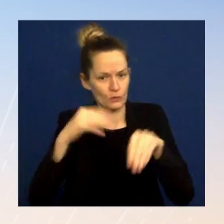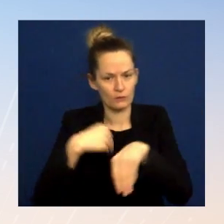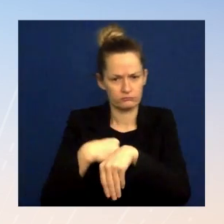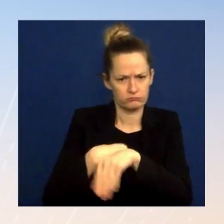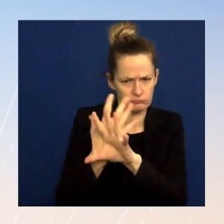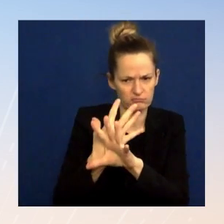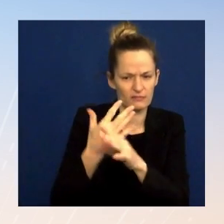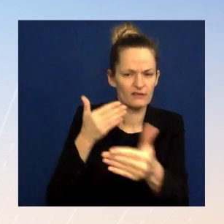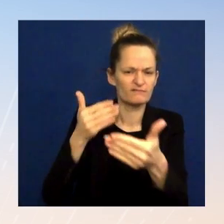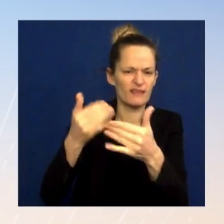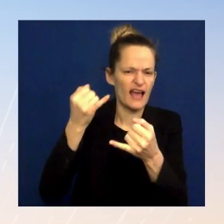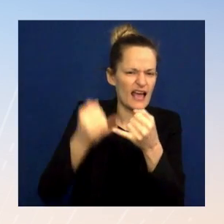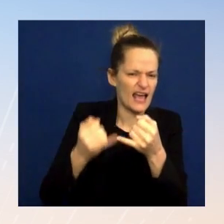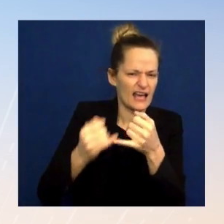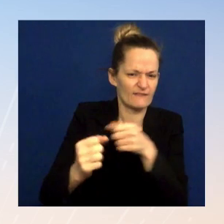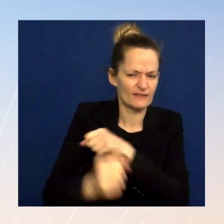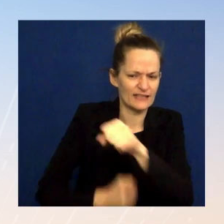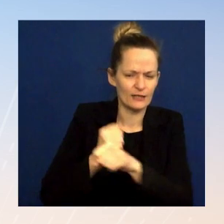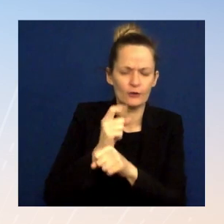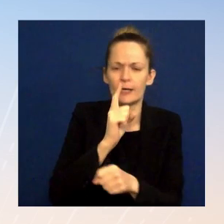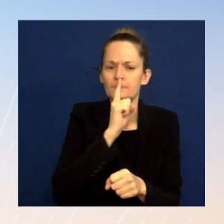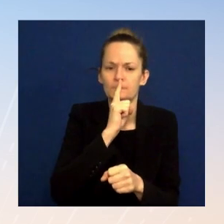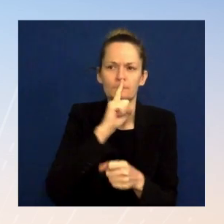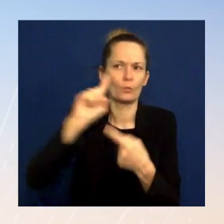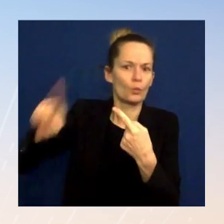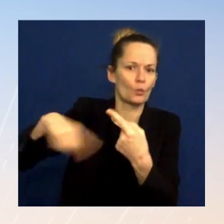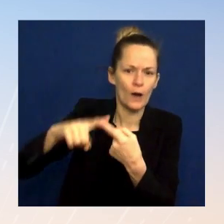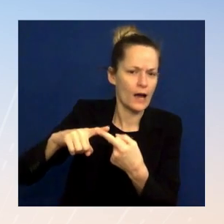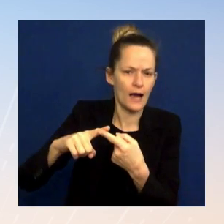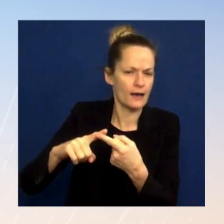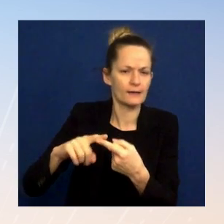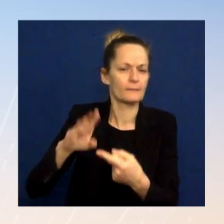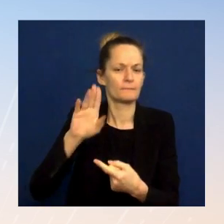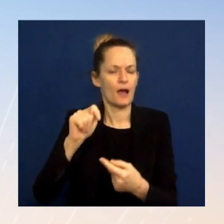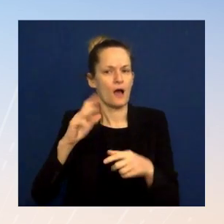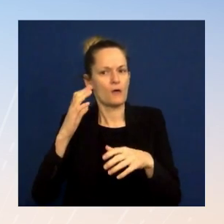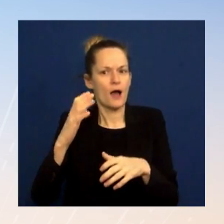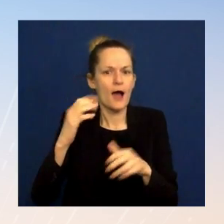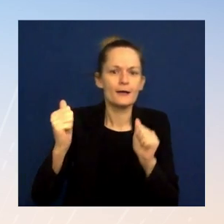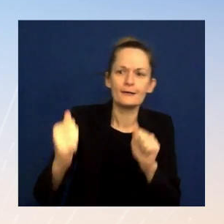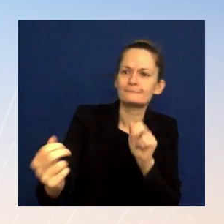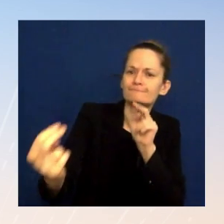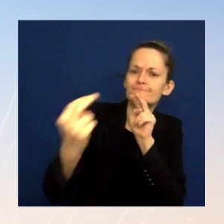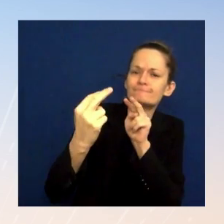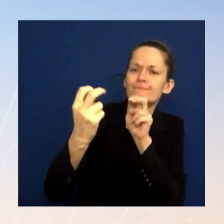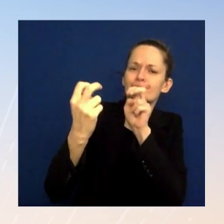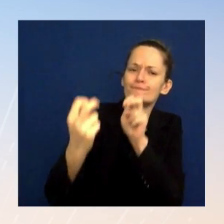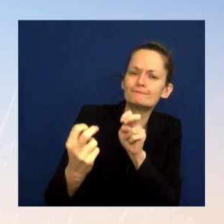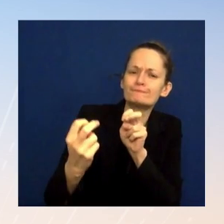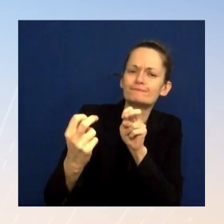But they will be able to sit as close to face-to-face as technology allows to see one another